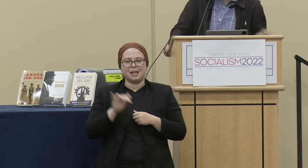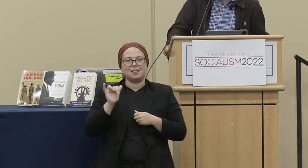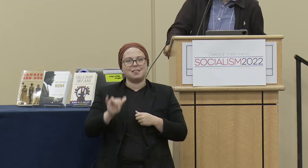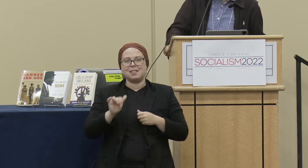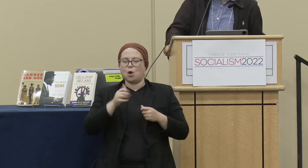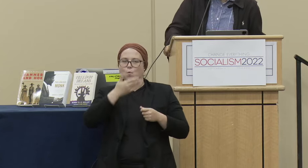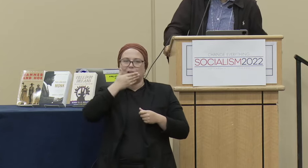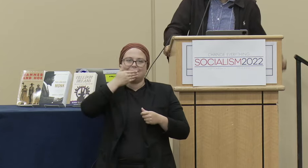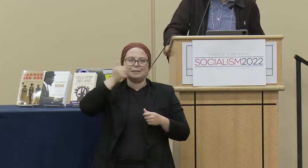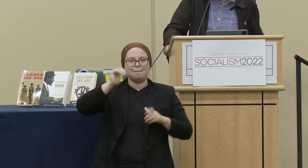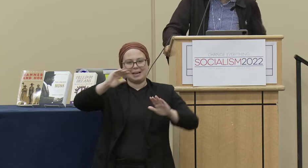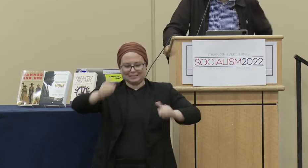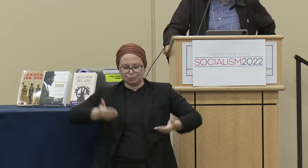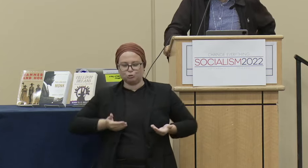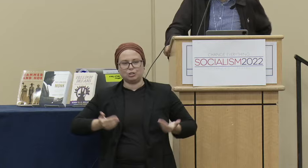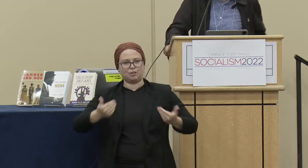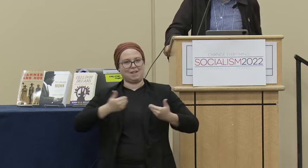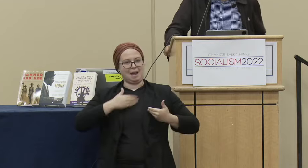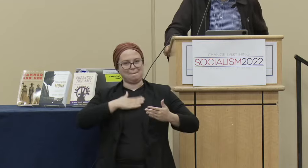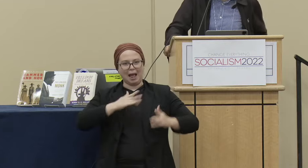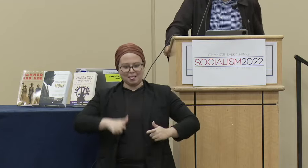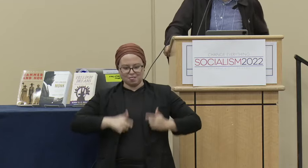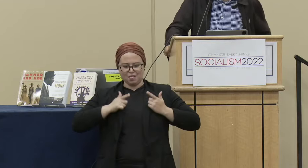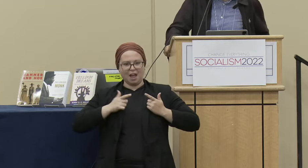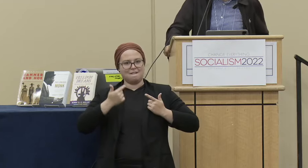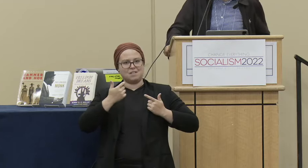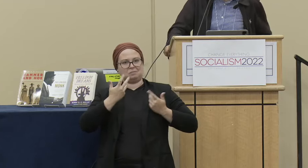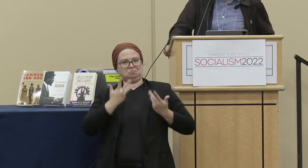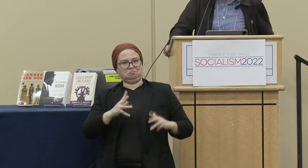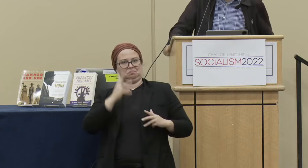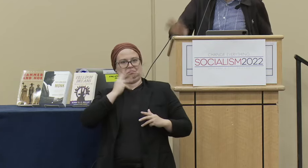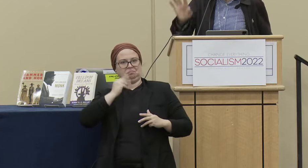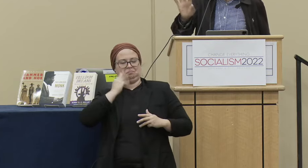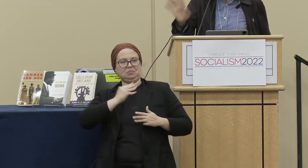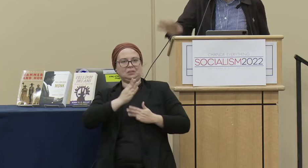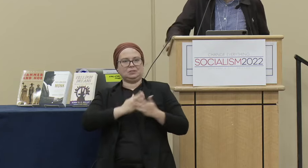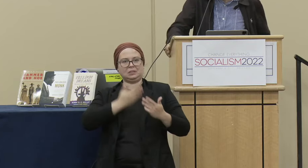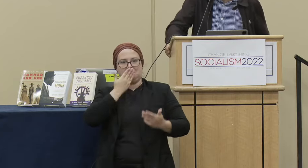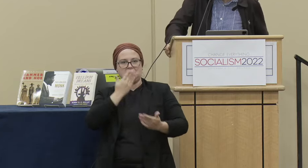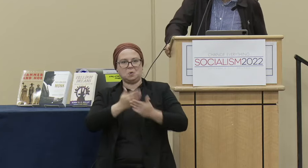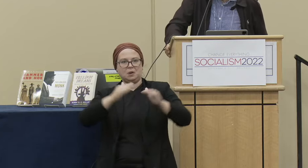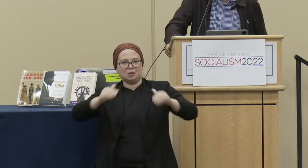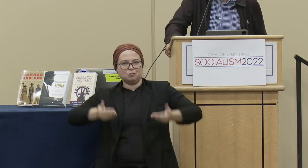≫ ROBIN: Why is that like a memorial ? That was the greatest introduction I've ever had in my life. I've had some